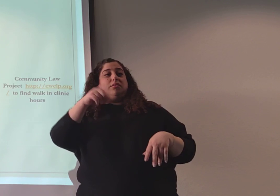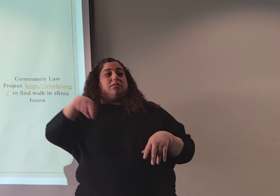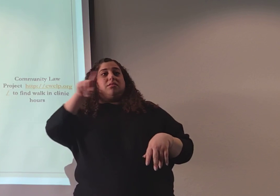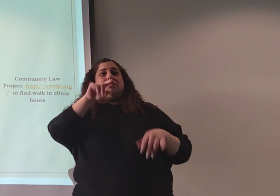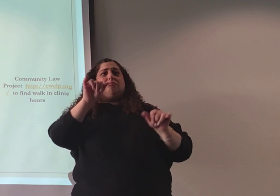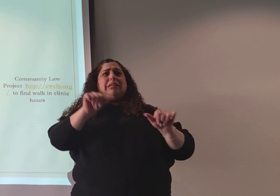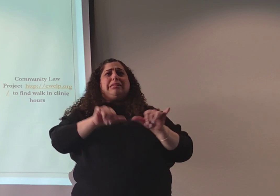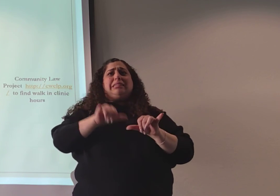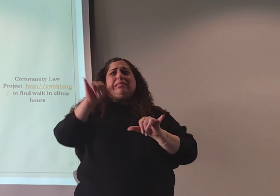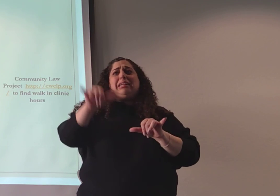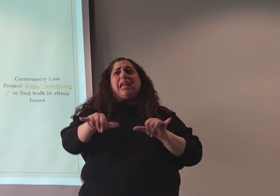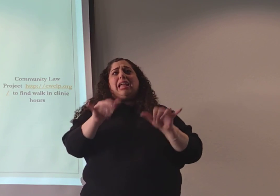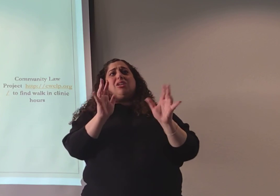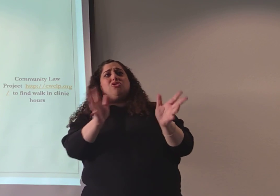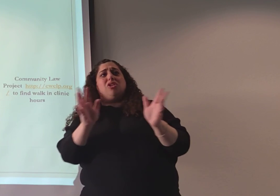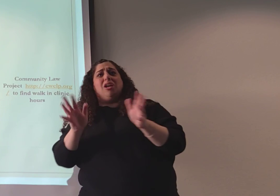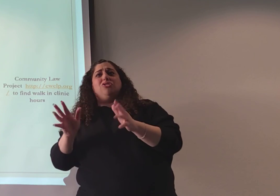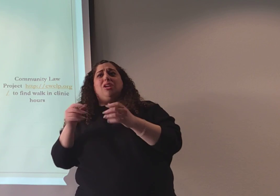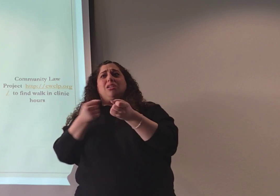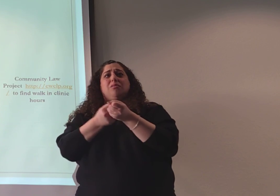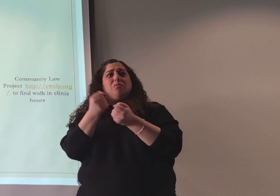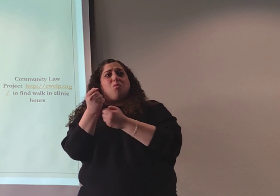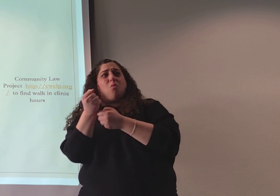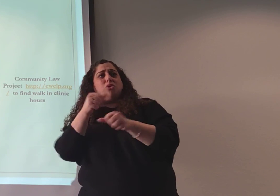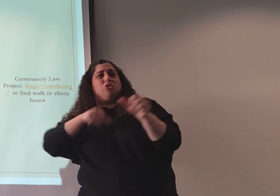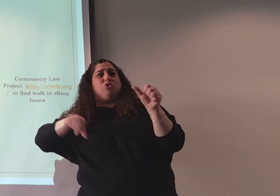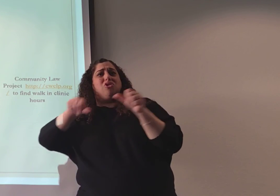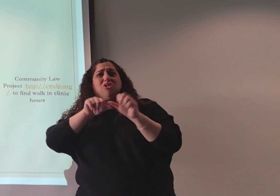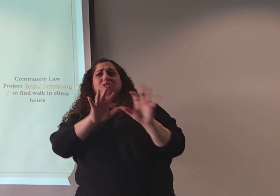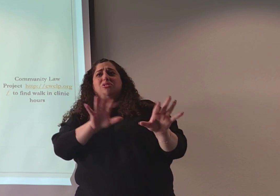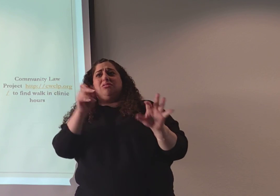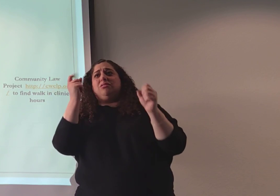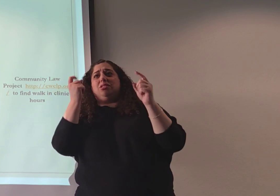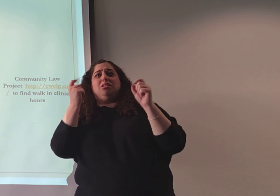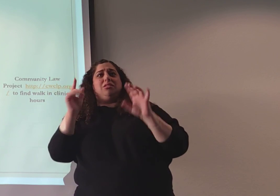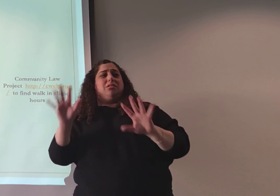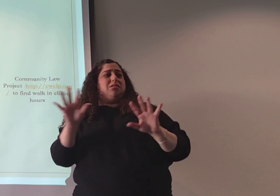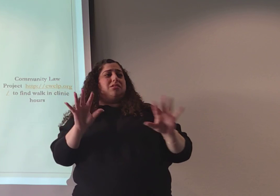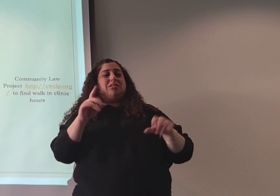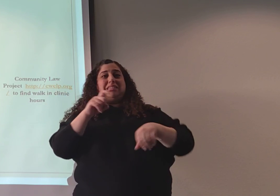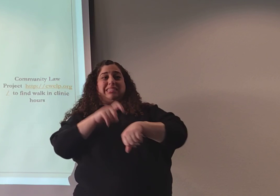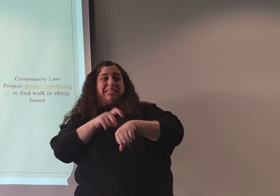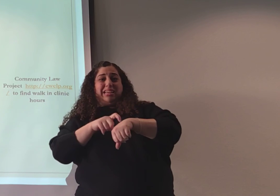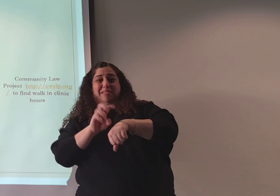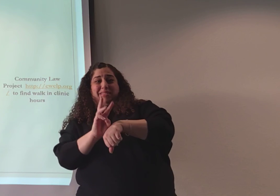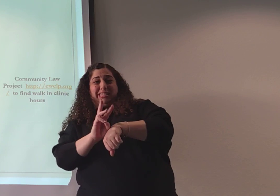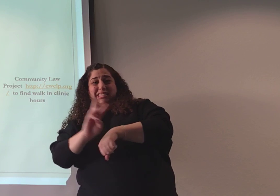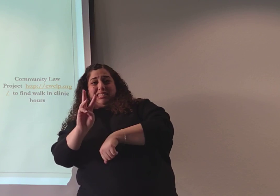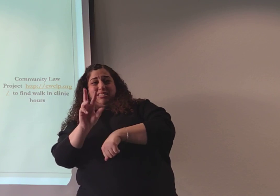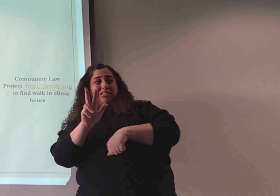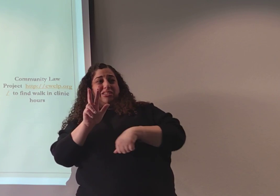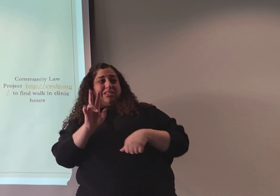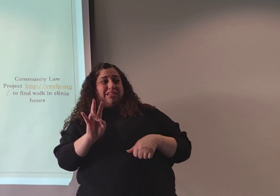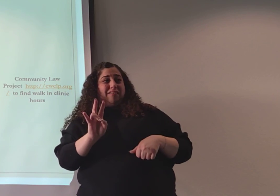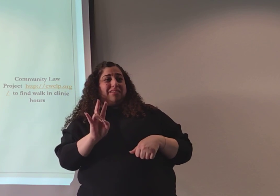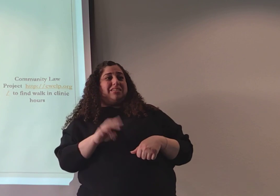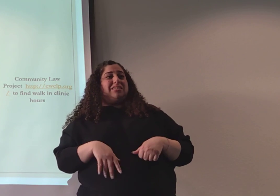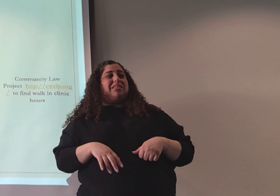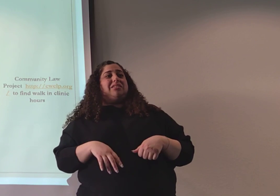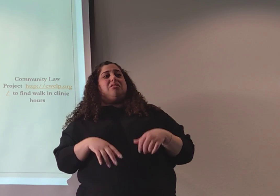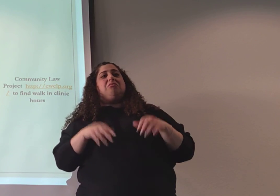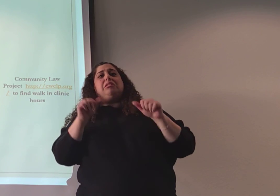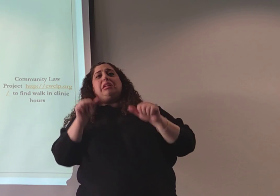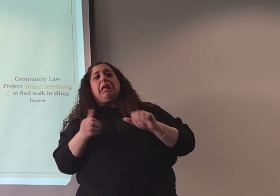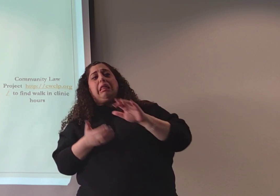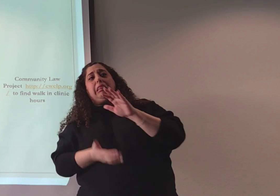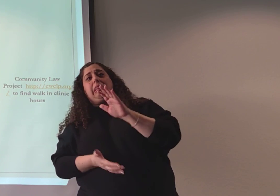Just for the sake of time just wanted to acknowledge, so of course people can go, that’s fine,